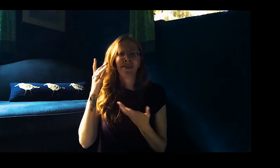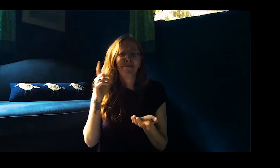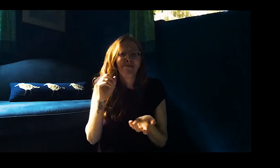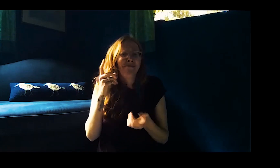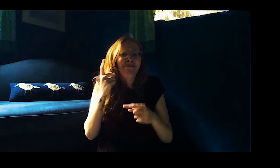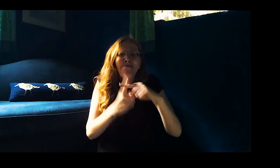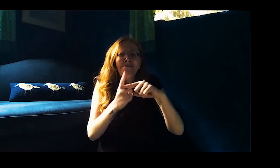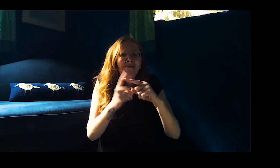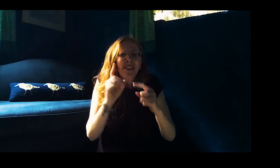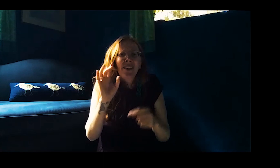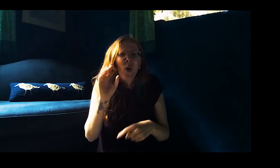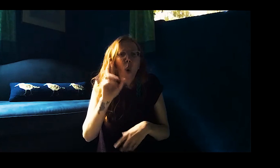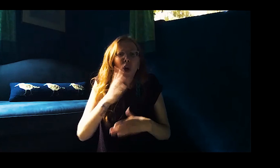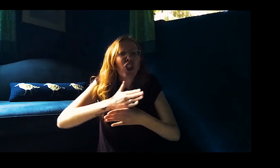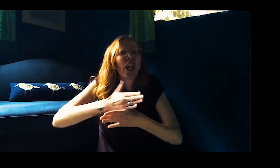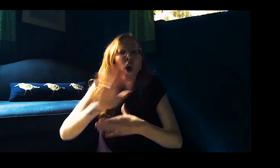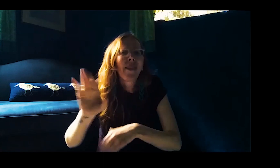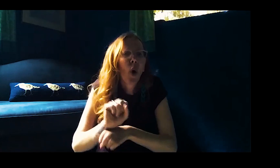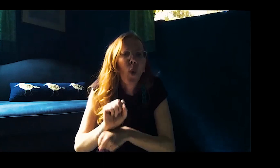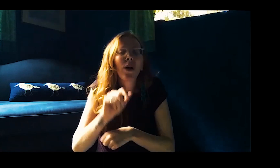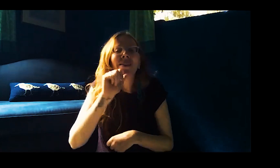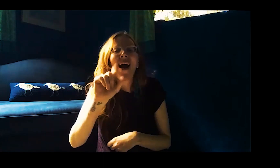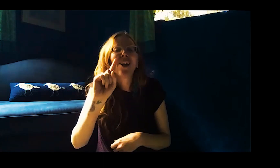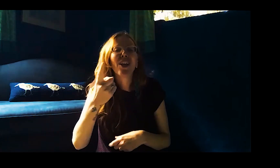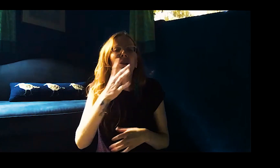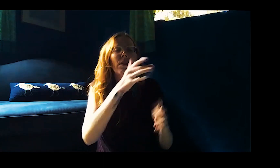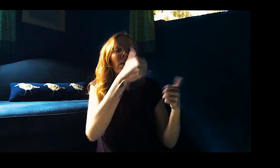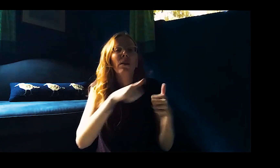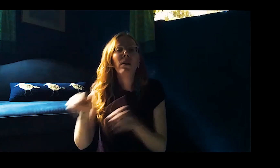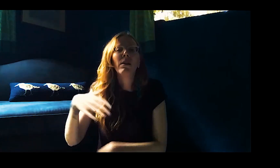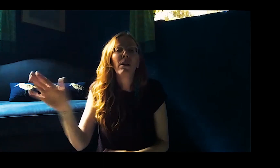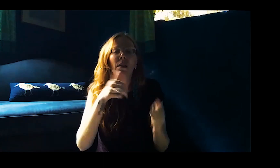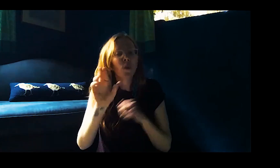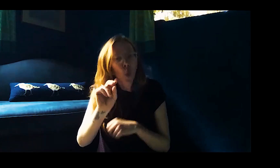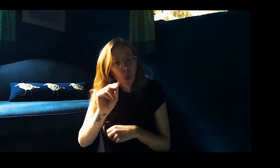day or shed some positive light on their life and recognize their work, or share their work.